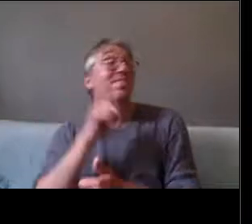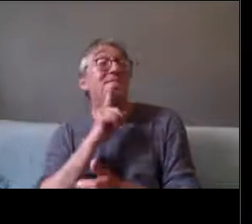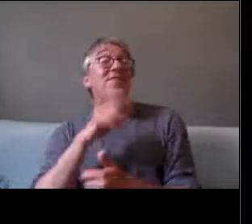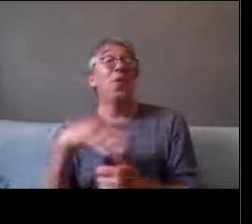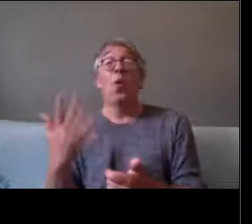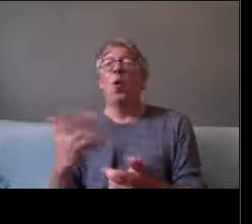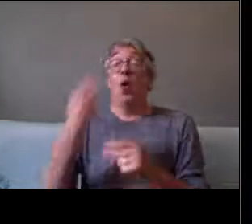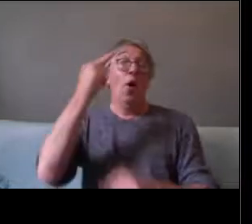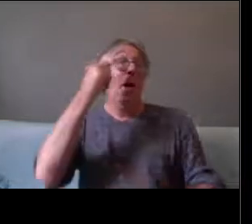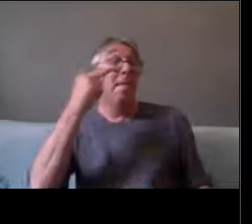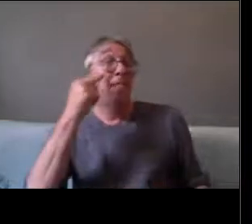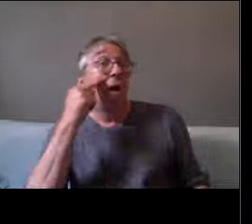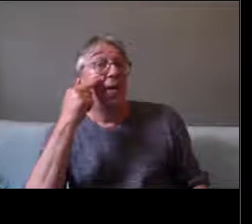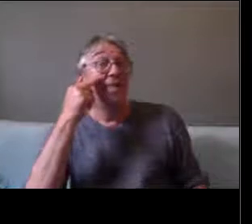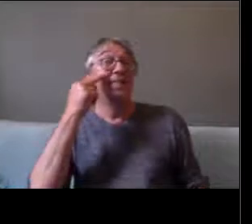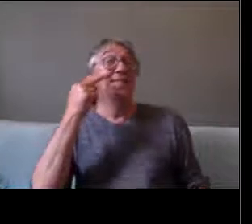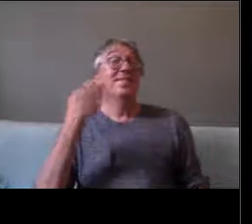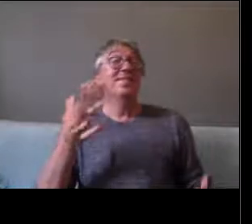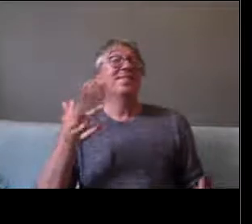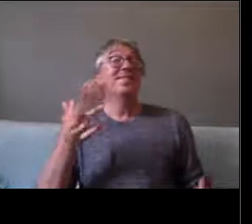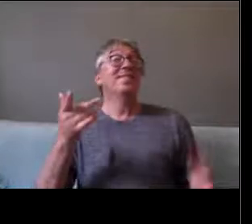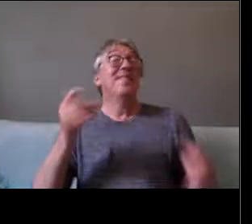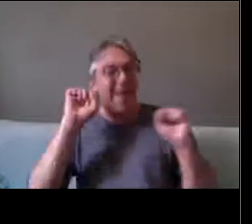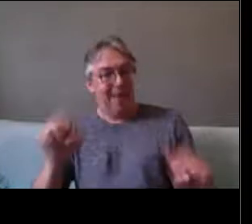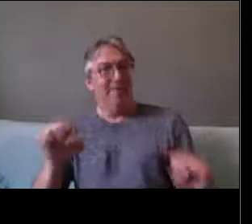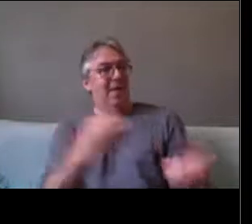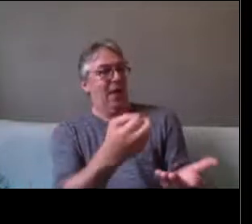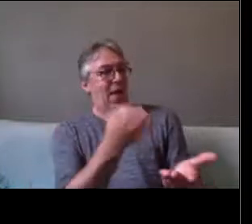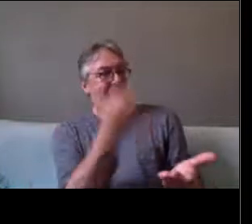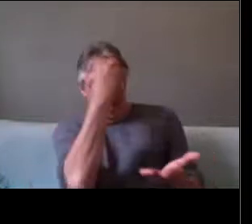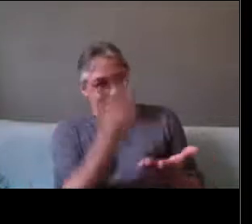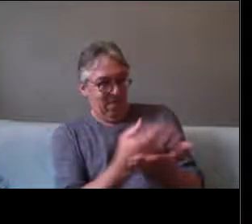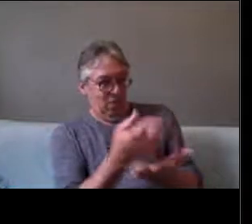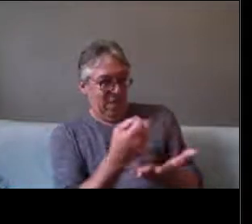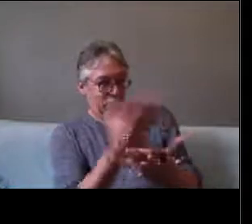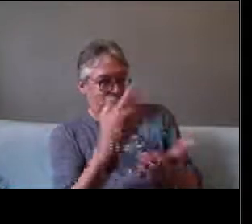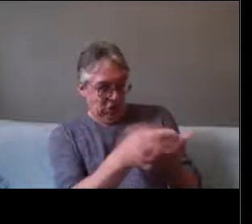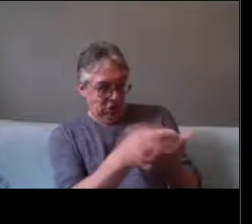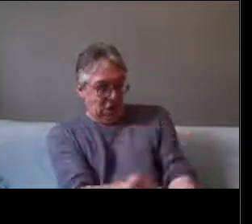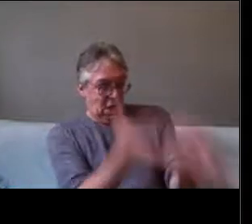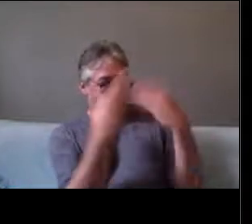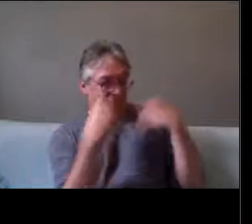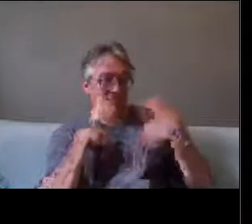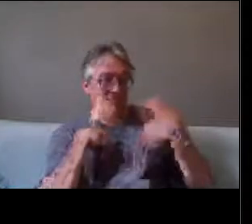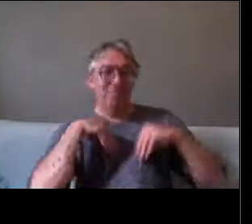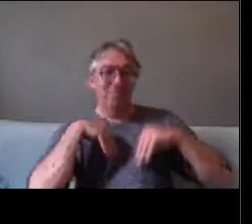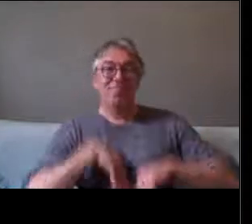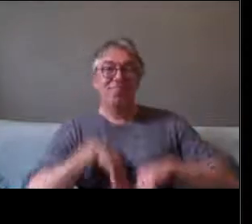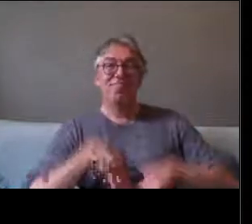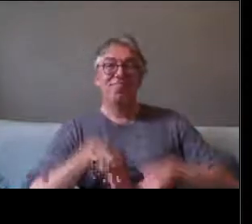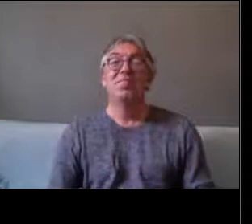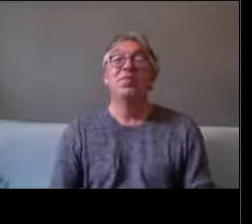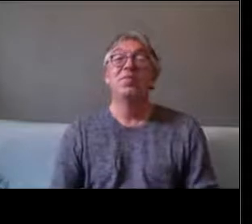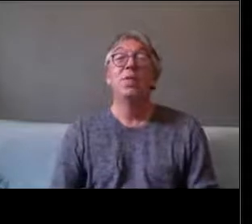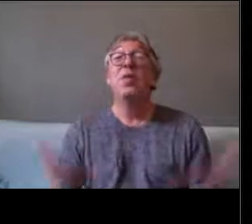to receive the information. And I want to come to the conclusion of my presentation,